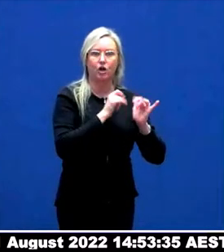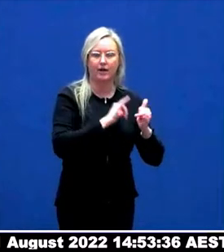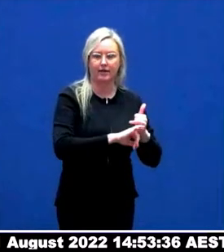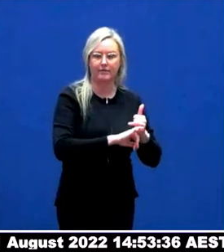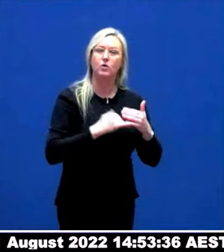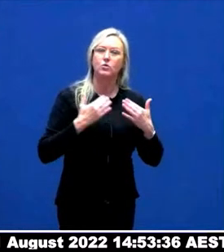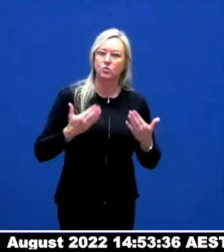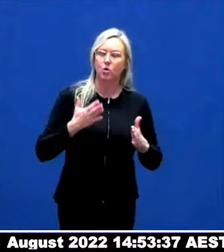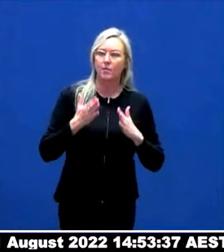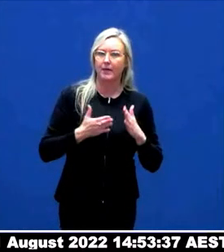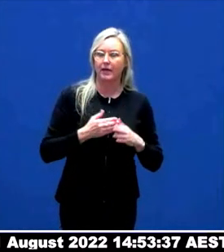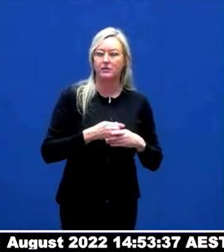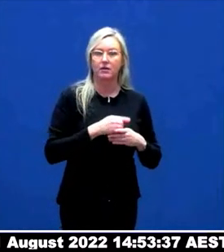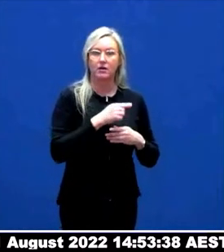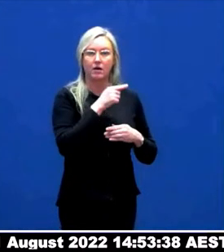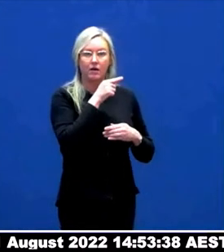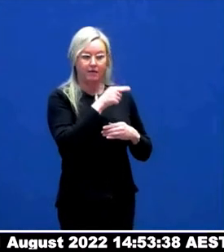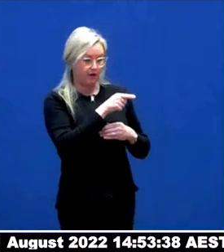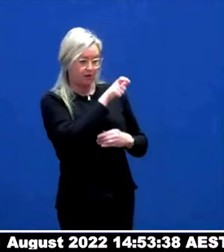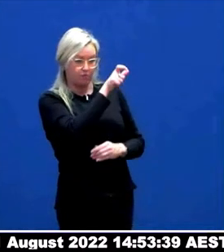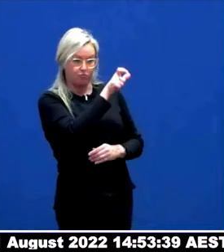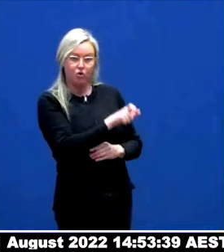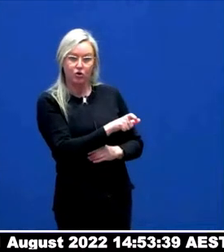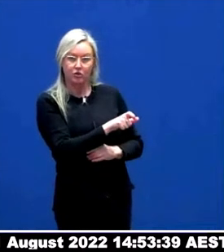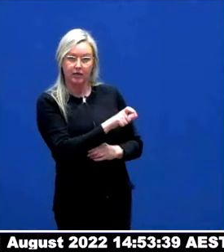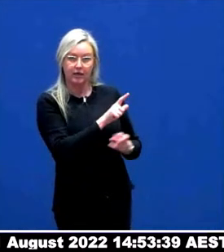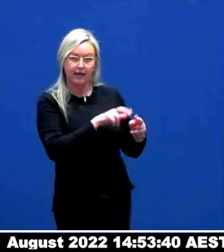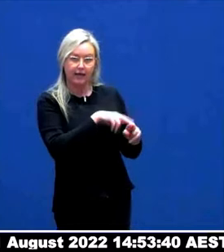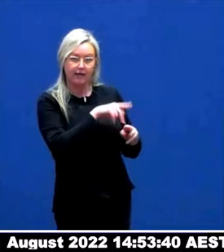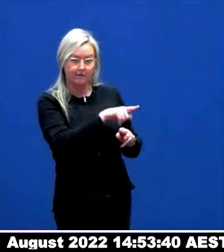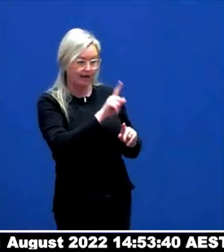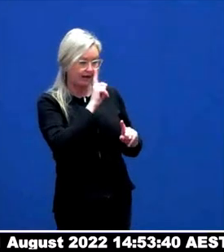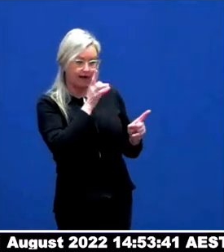"...that the impairment result in substantially reduced functional capacity to